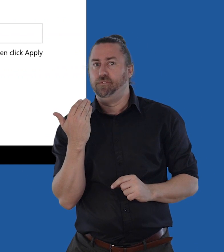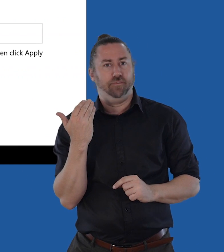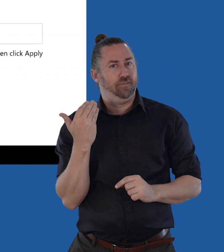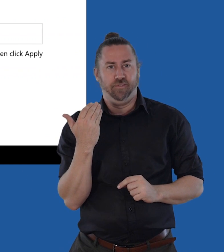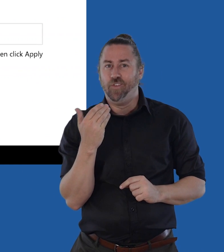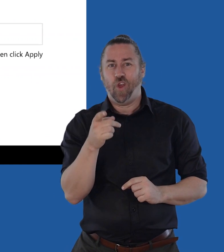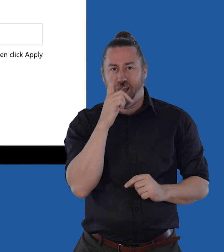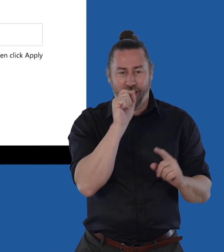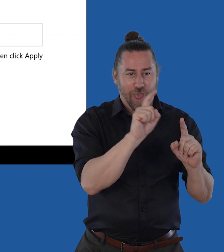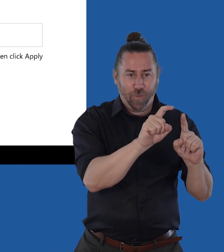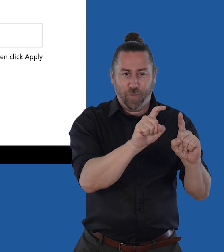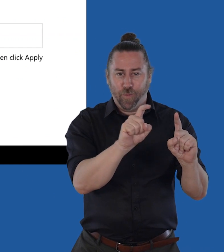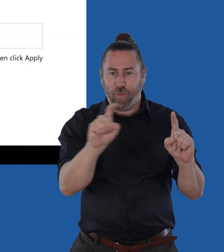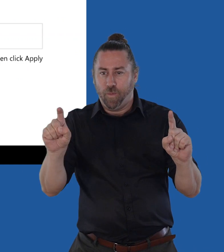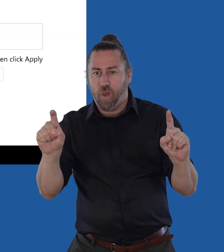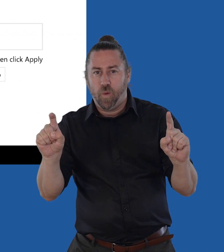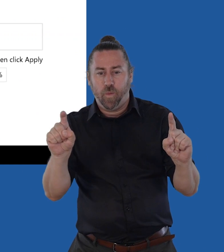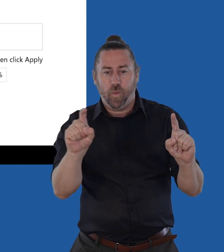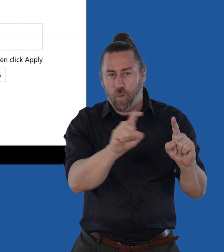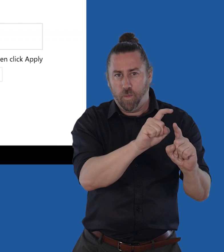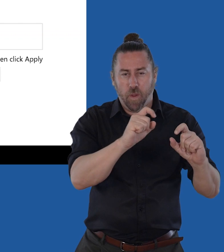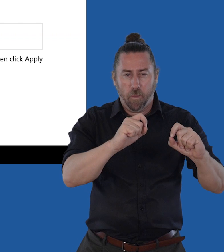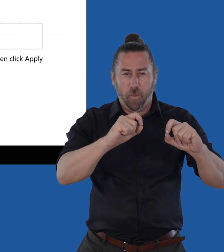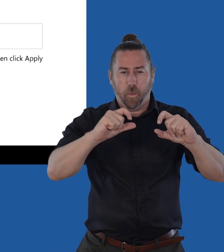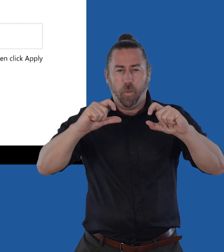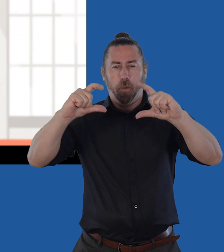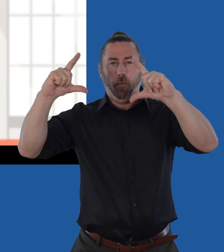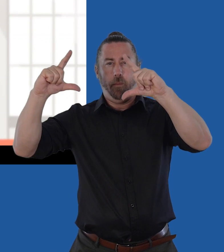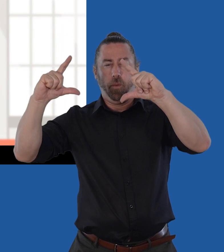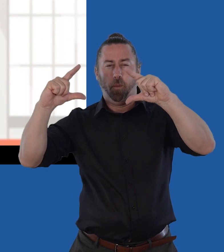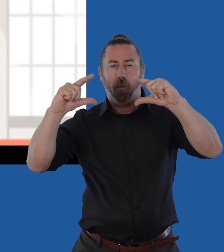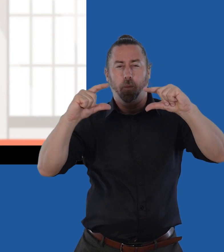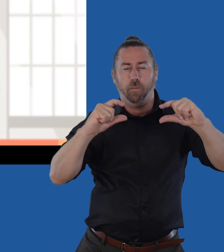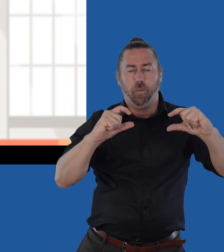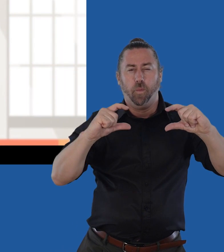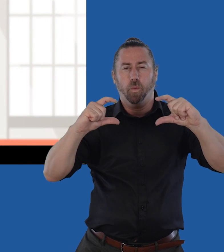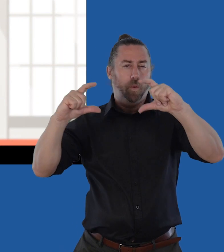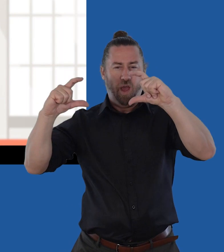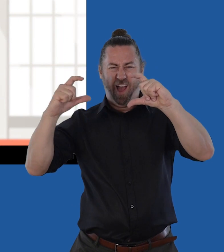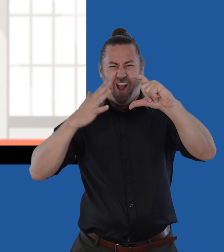so that each person can make it work perfect for them. And that's what inclusive design is all about.